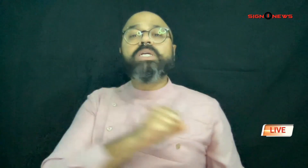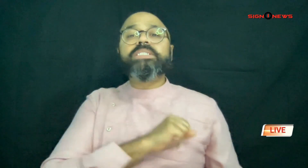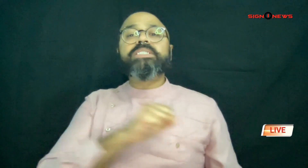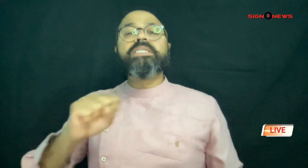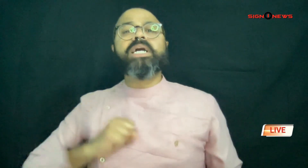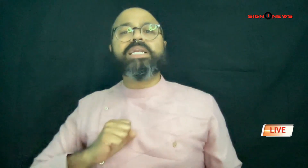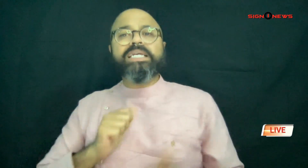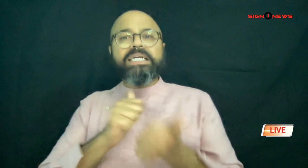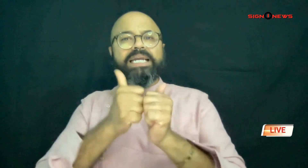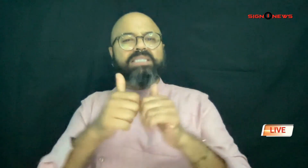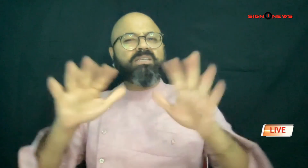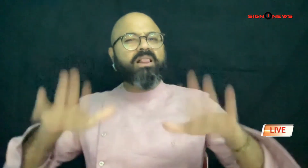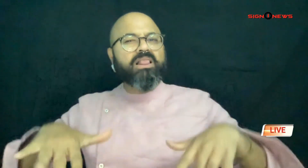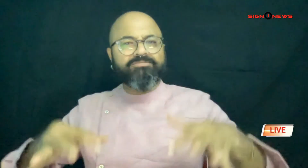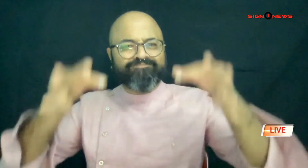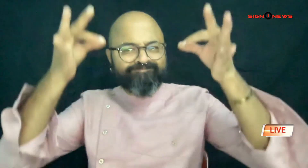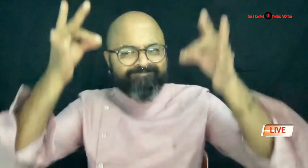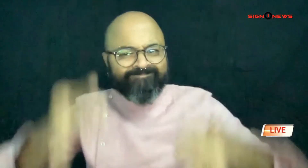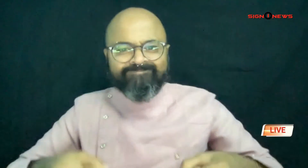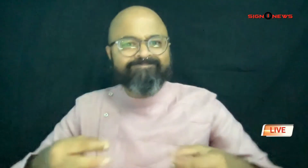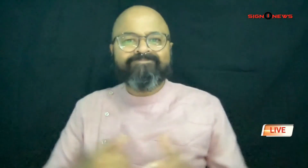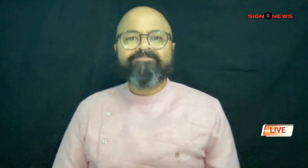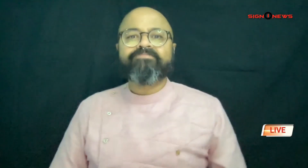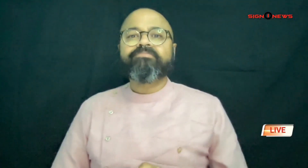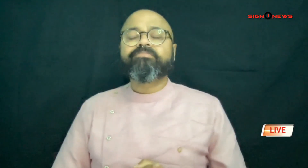but there is one Senate race still undecided